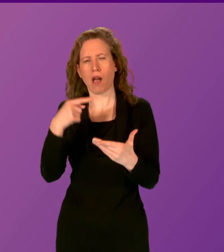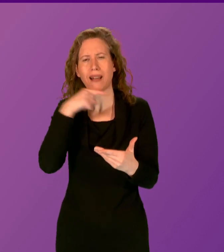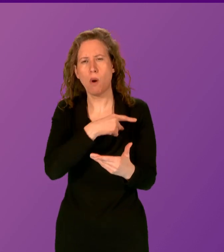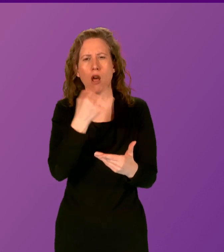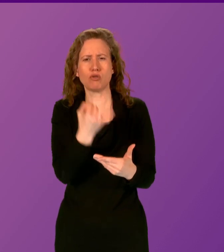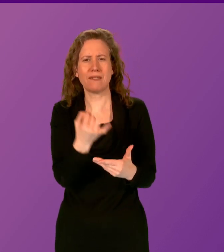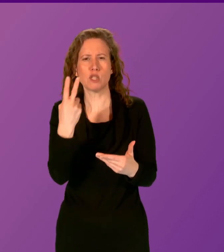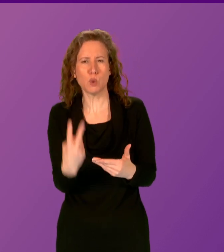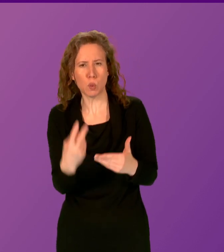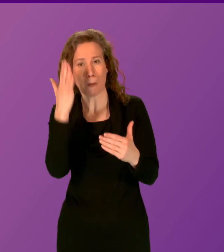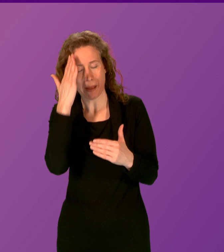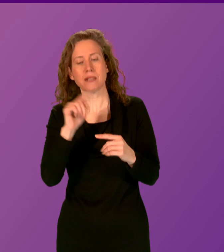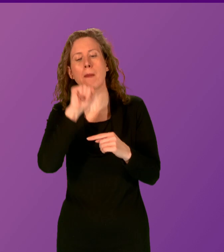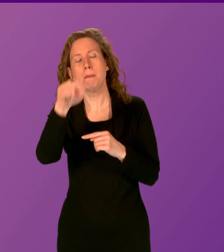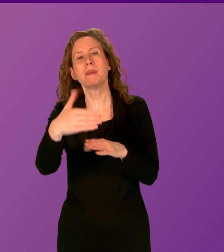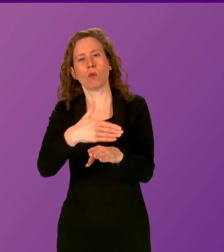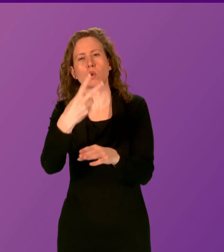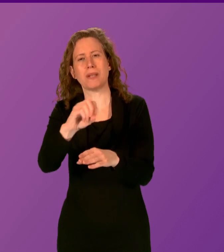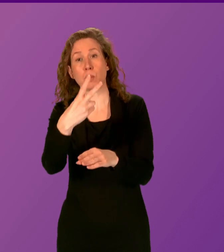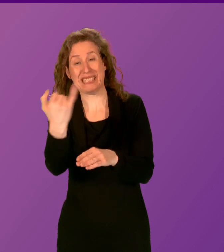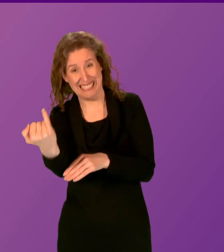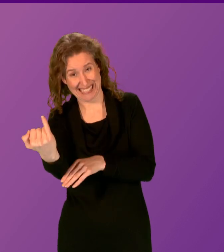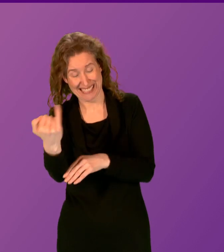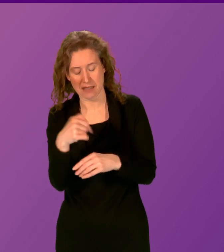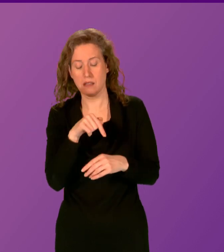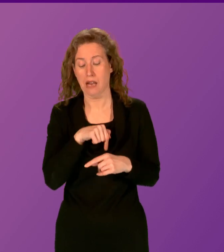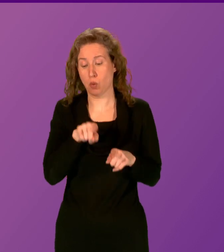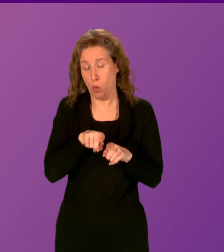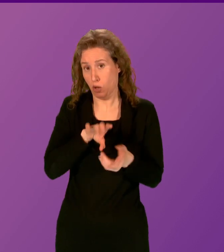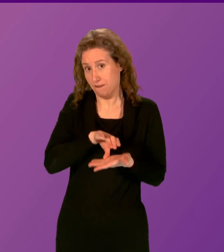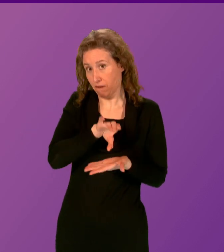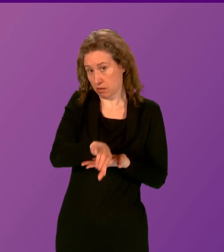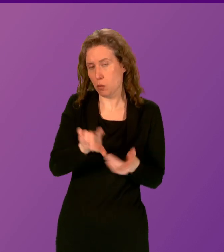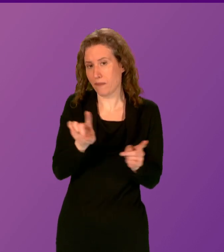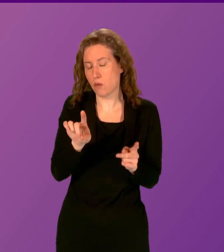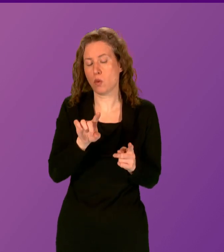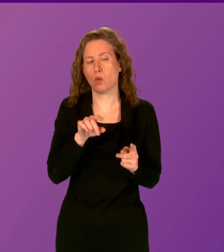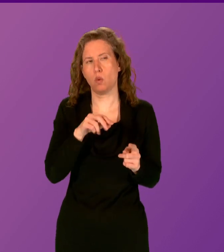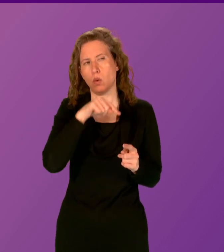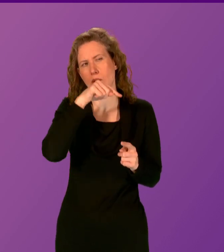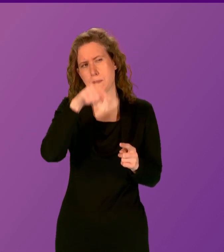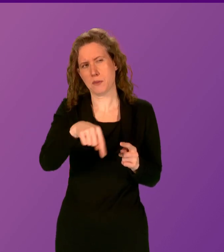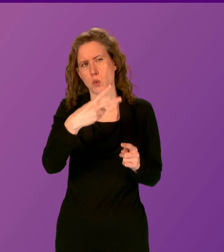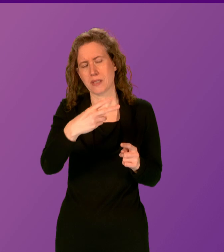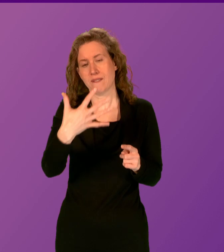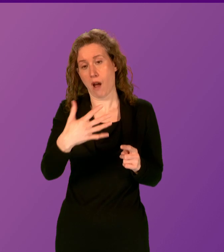and, with the further funding that we will provide in 2025-26, we are very confident